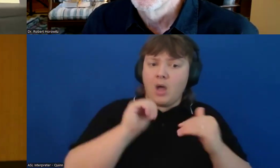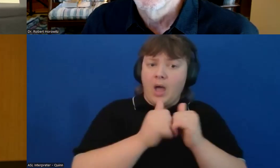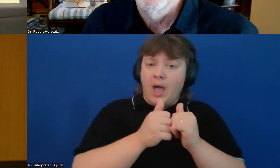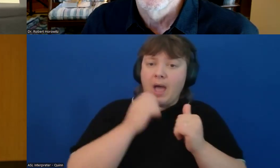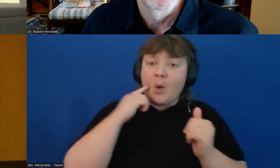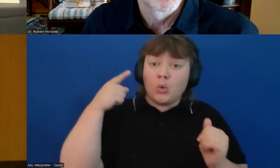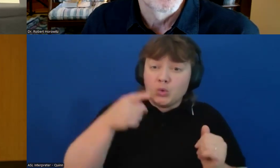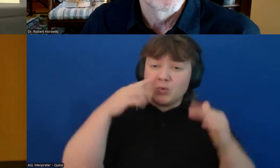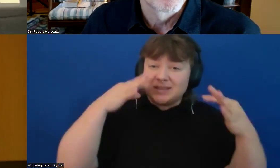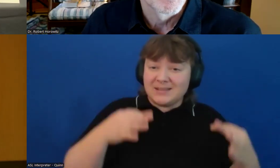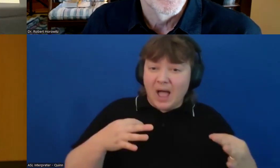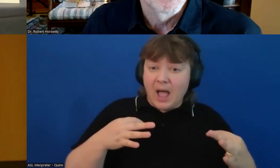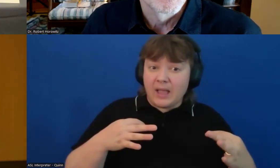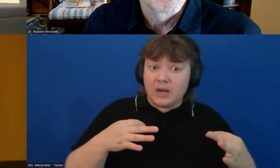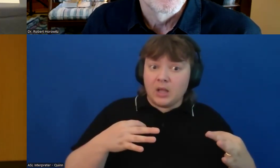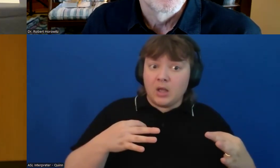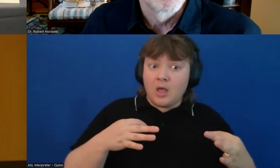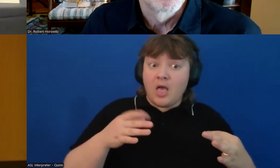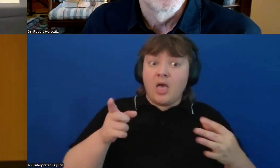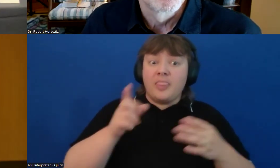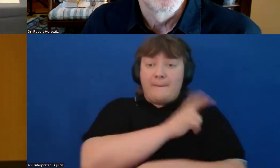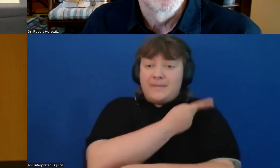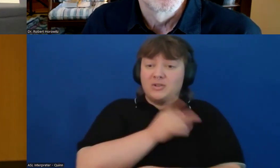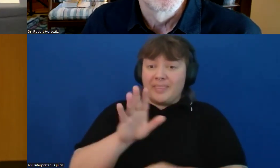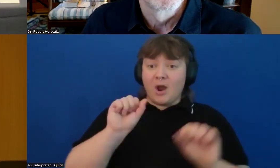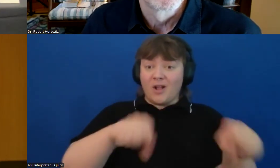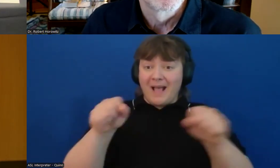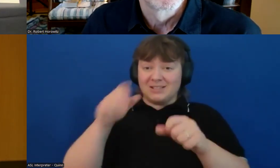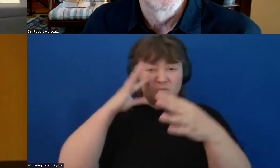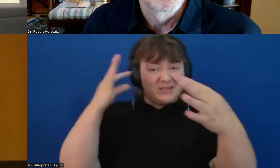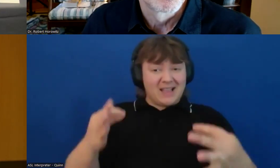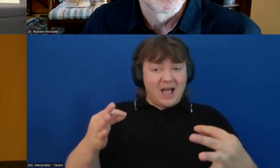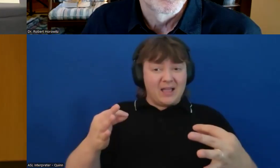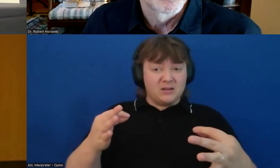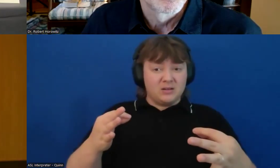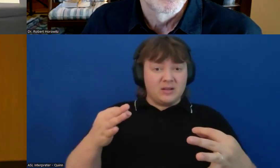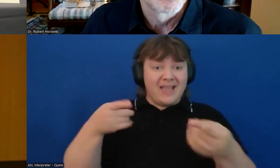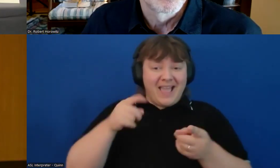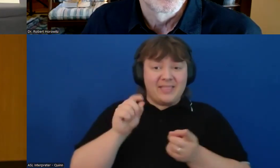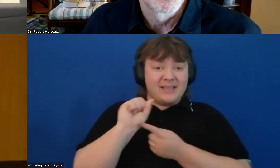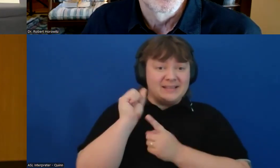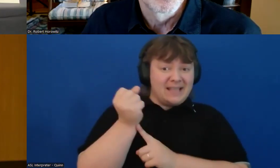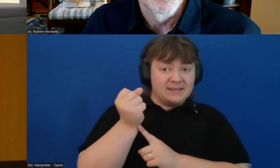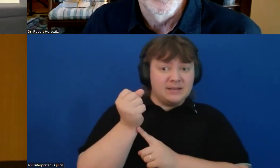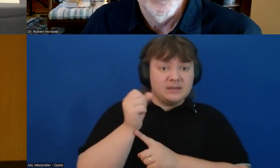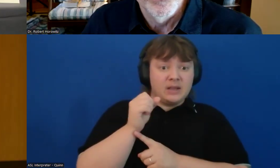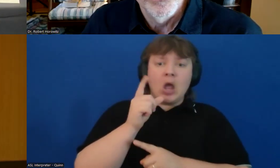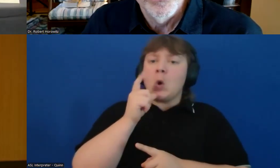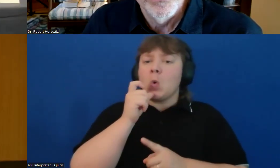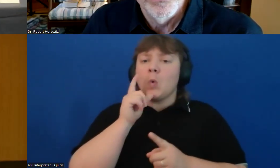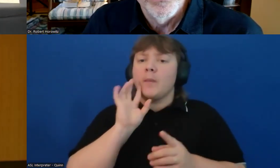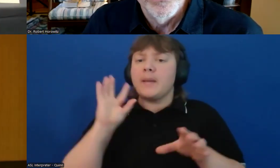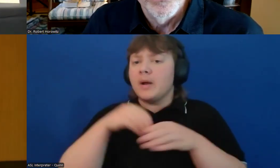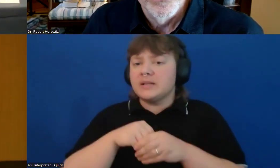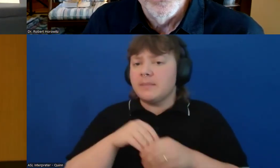decide decision making capacity in these cases? uh and who would might be participants? Would it be